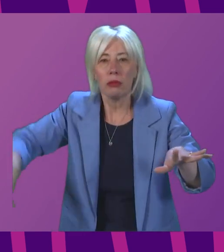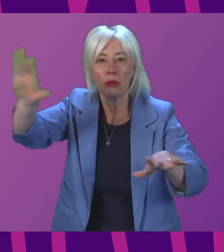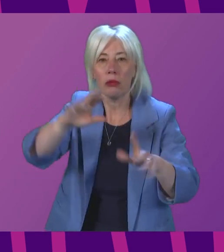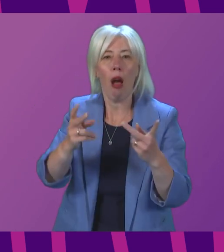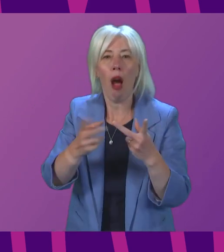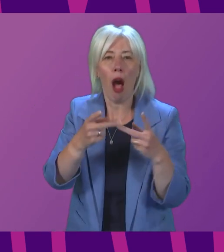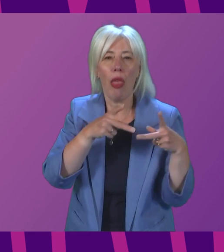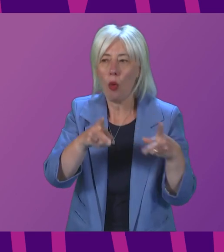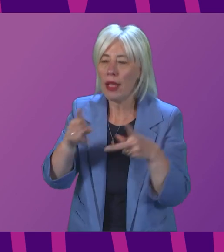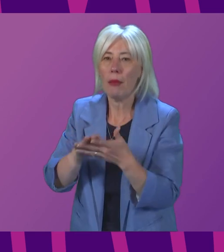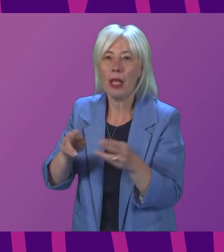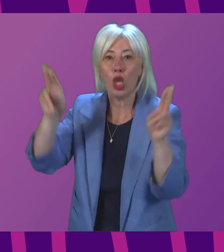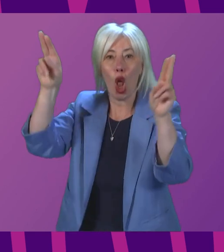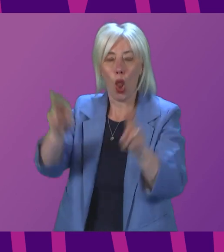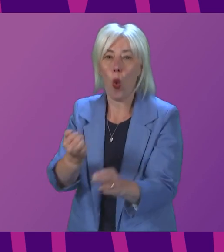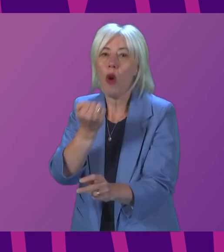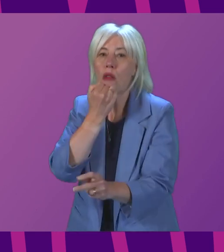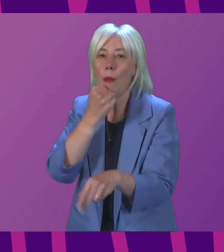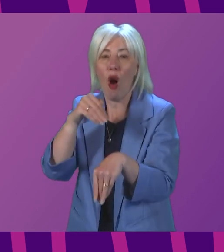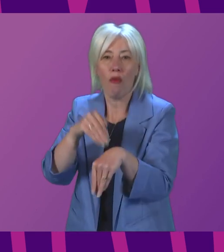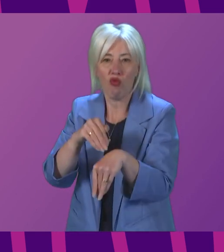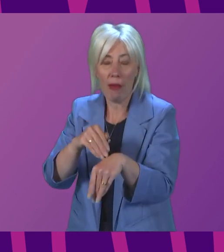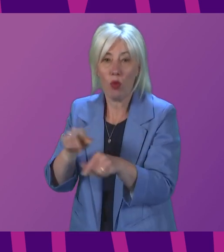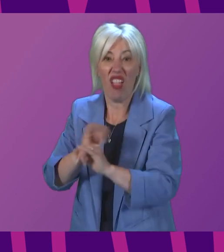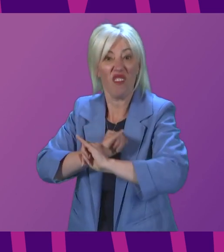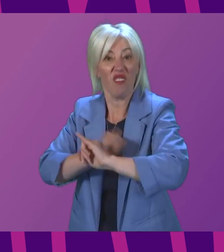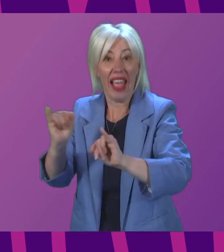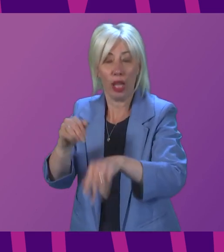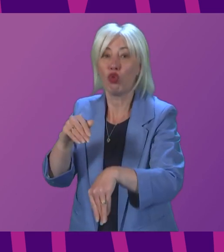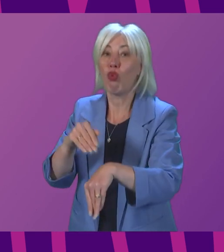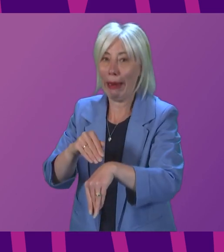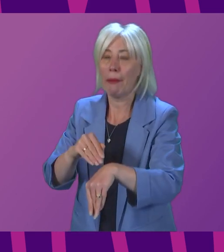now have one of the lowest rates of crime, including violent crime, for many years.